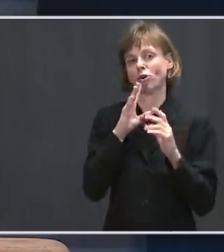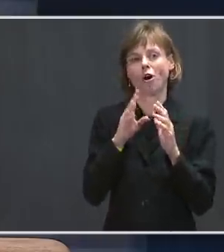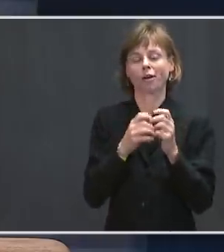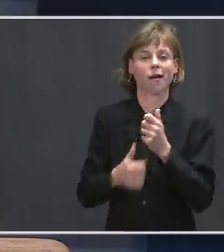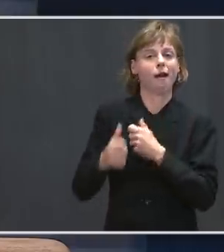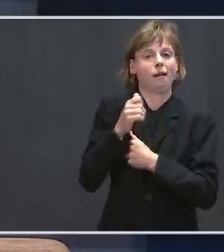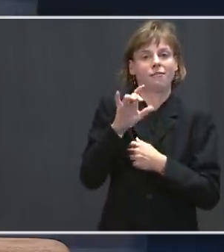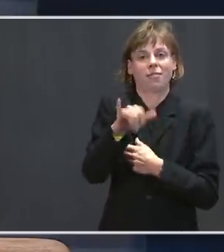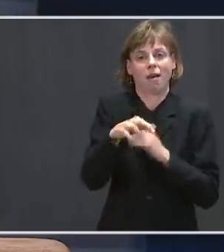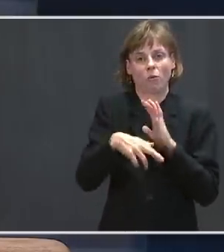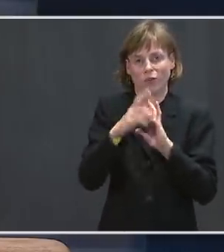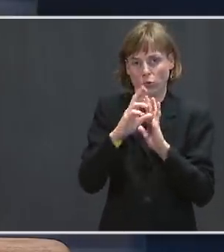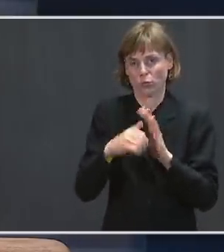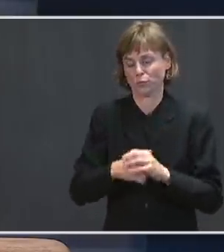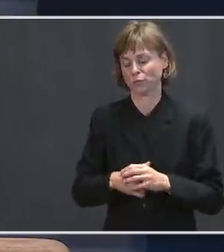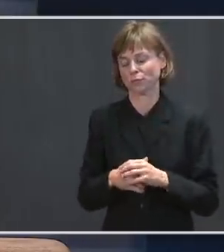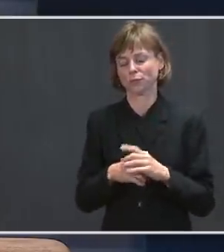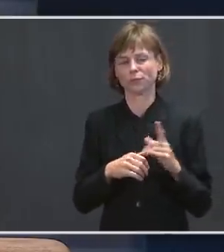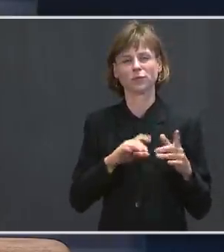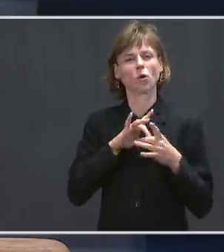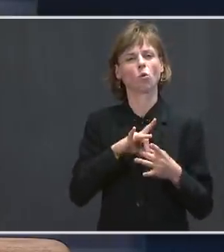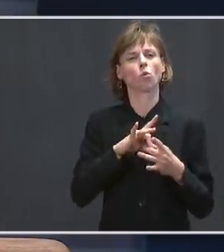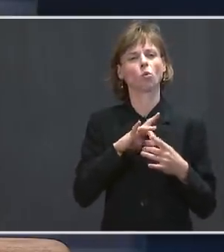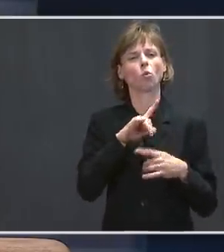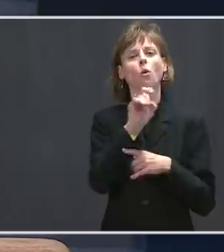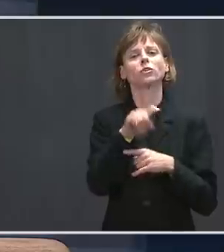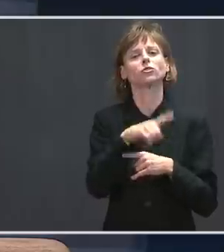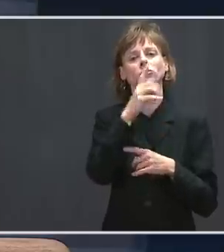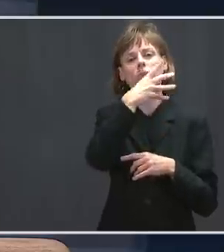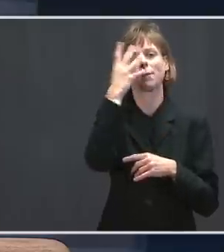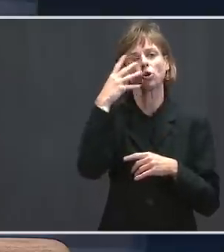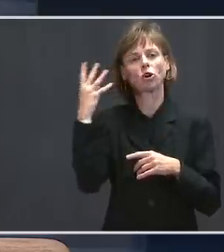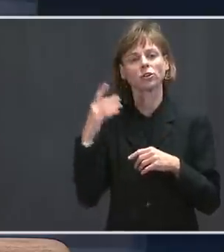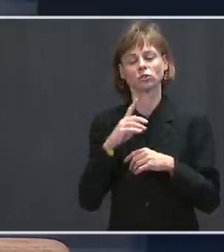The Press: Thanks Jake. A question on immigration, when the president signed his executive order